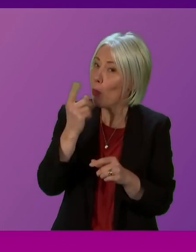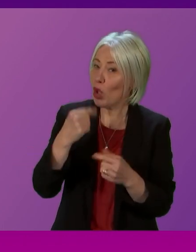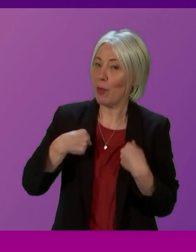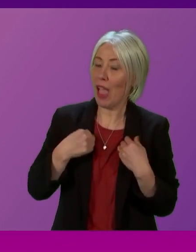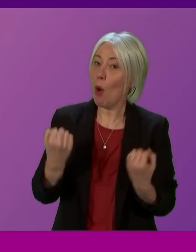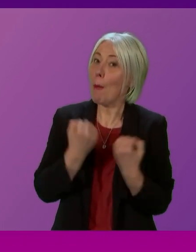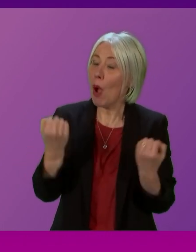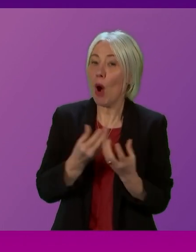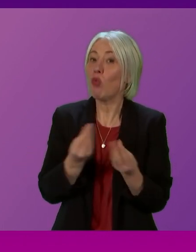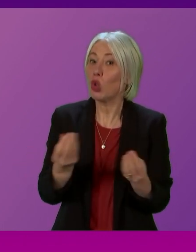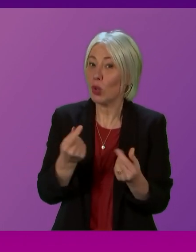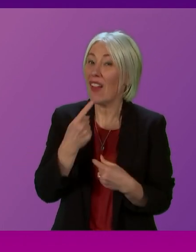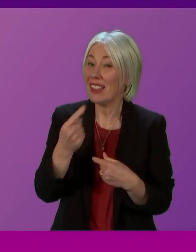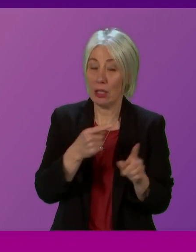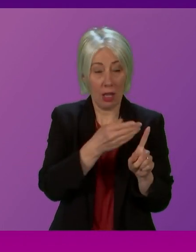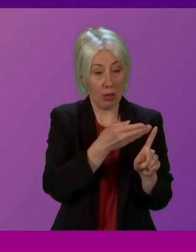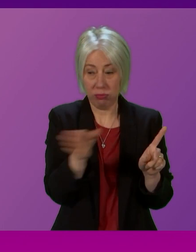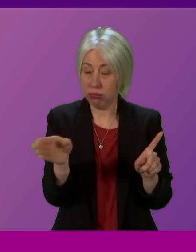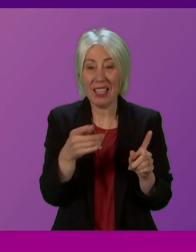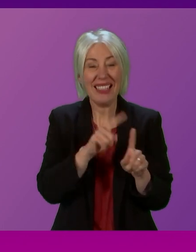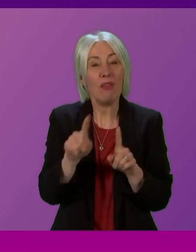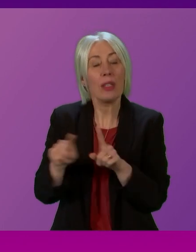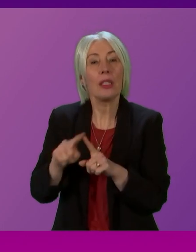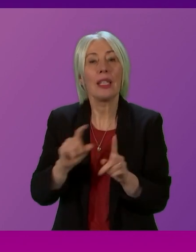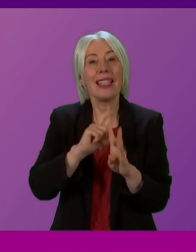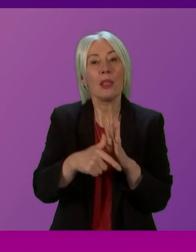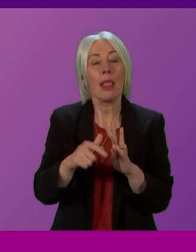I have pointed to the range of disability benefits that we provide and, in particular,